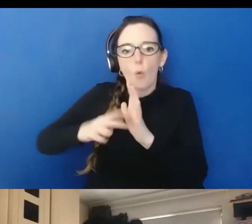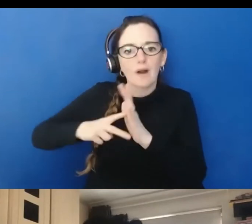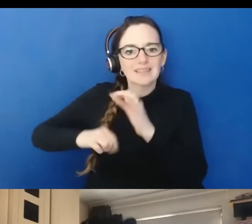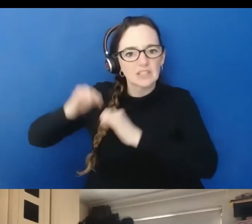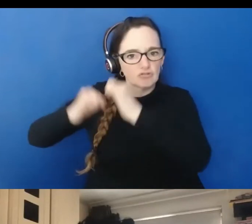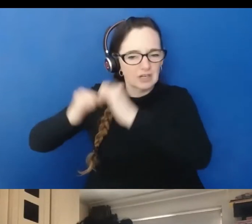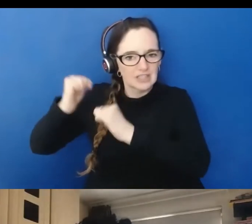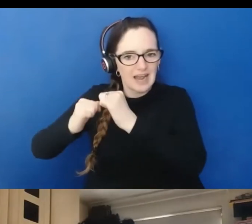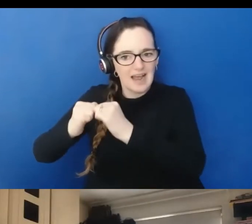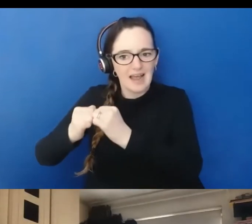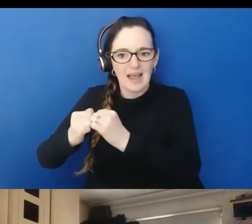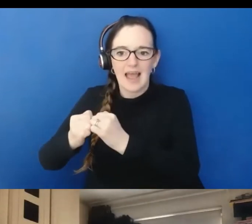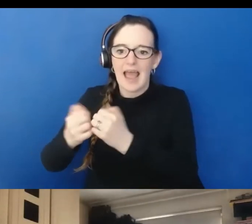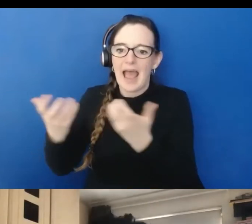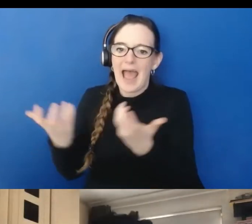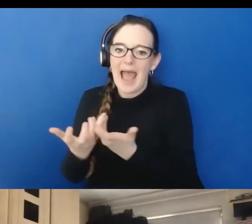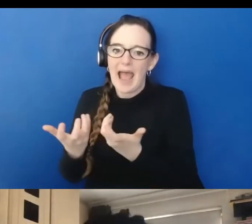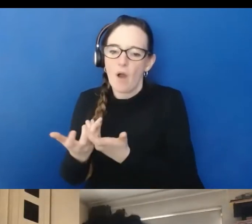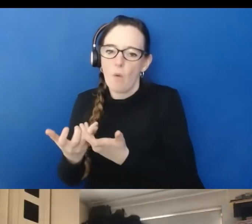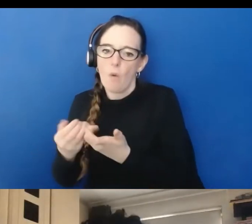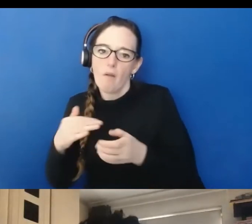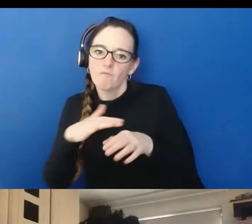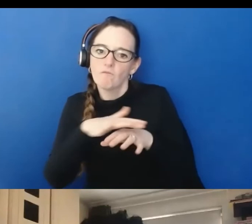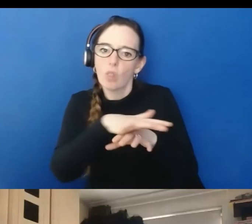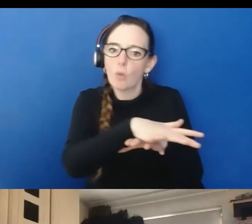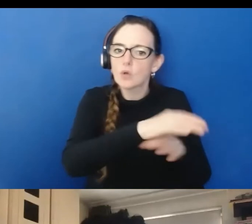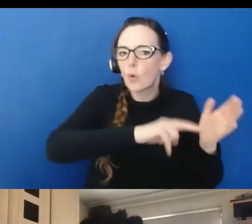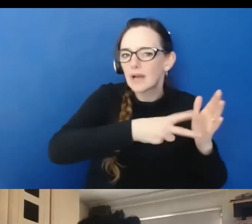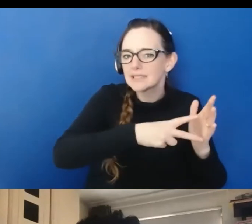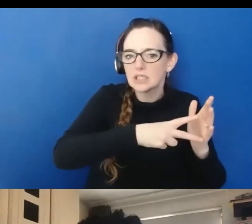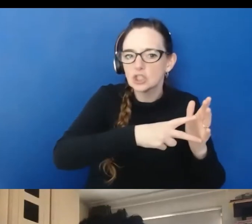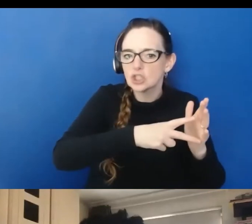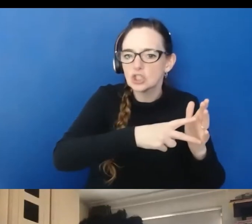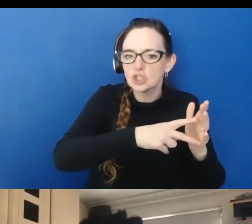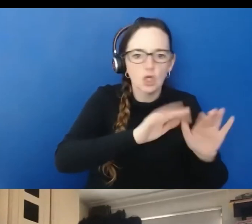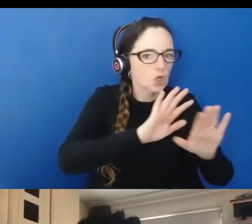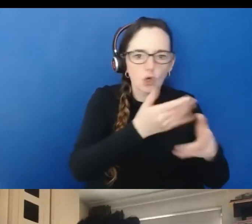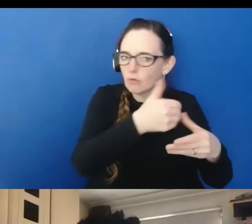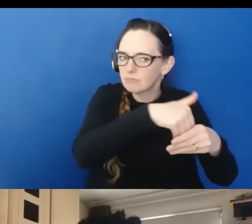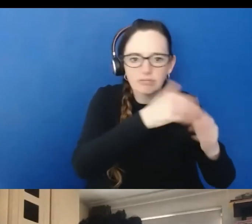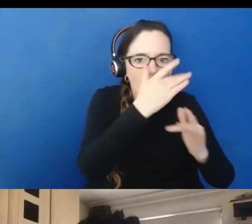t exist on the internet? I leave you those two questions to sort of take in whichever direction you want. >> PENNY: Sure.